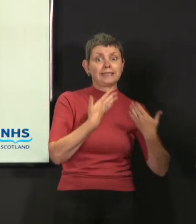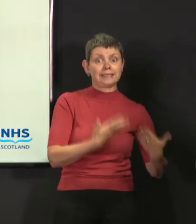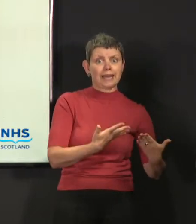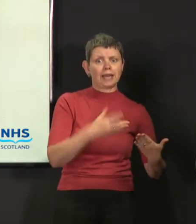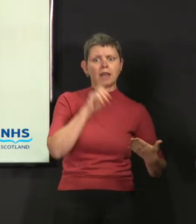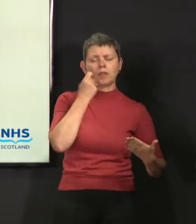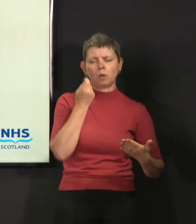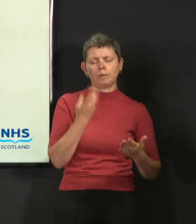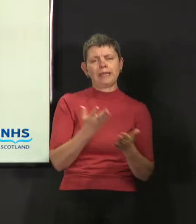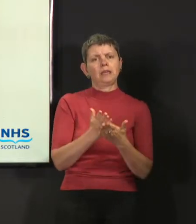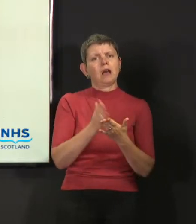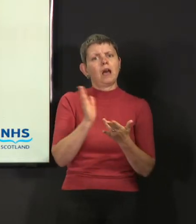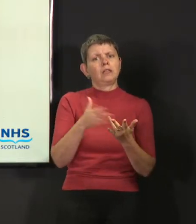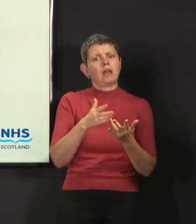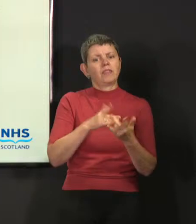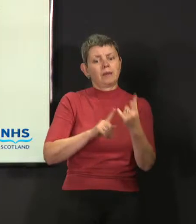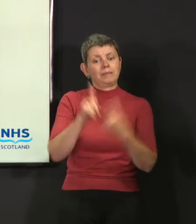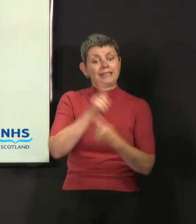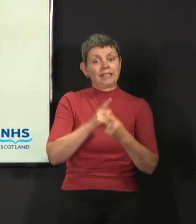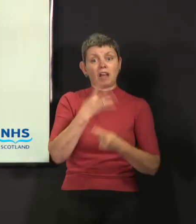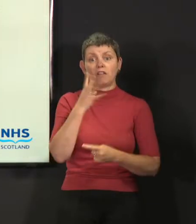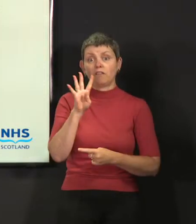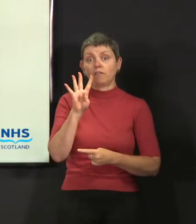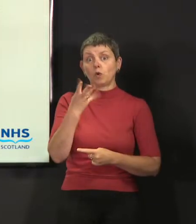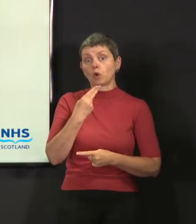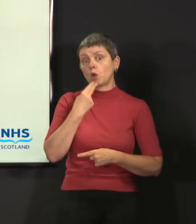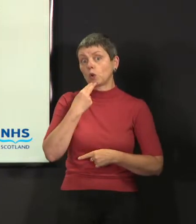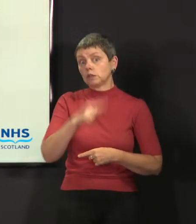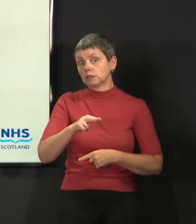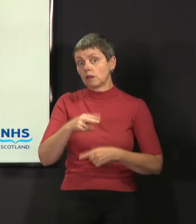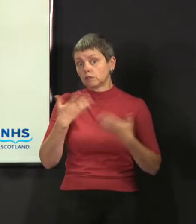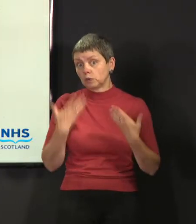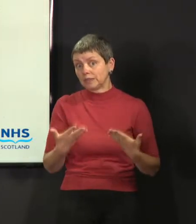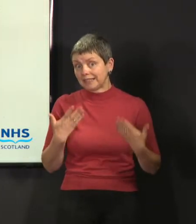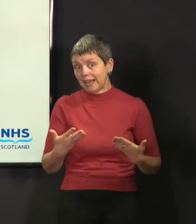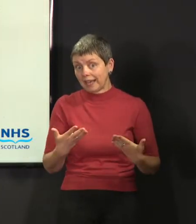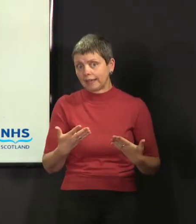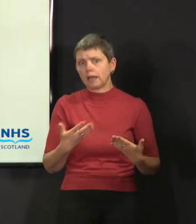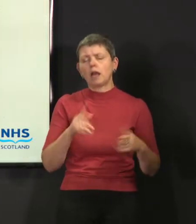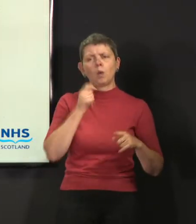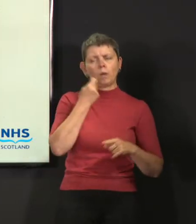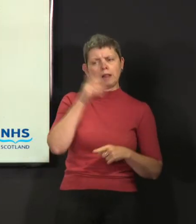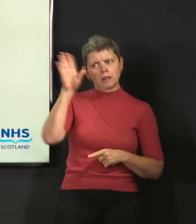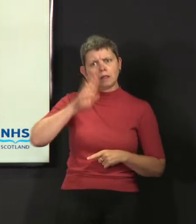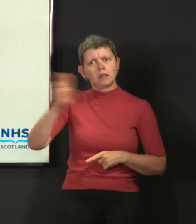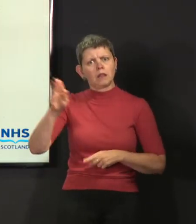at 4 o'clock and we will keep the First Minister and the Cabinet Secretary informed of any progress. Just let me